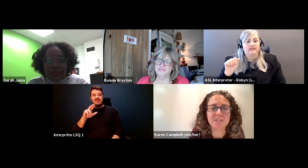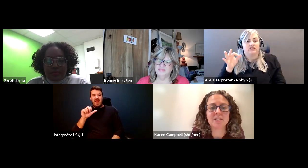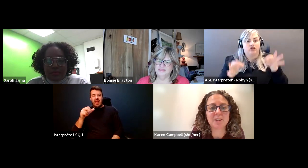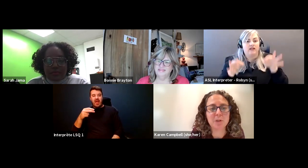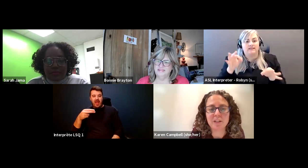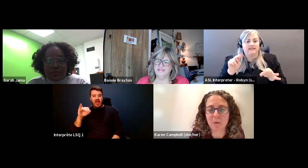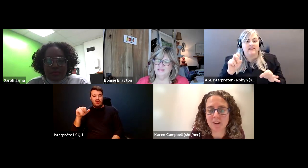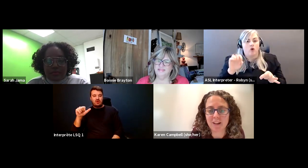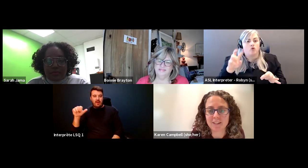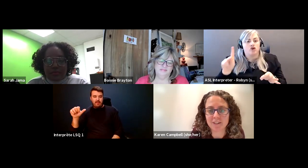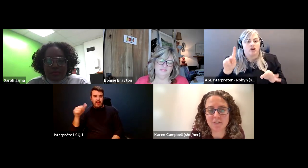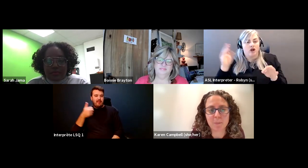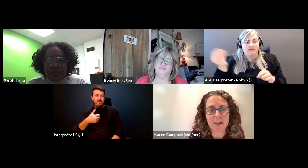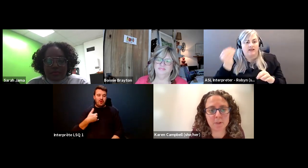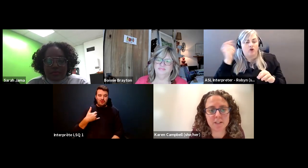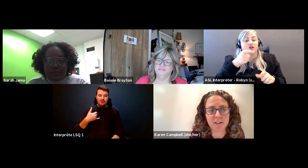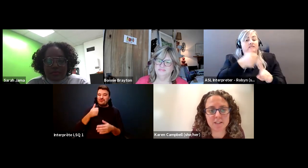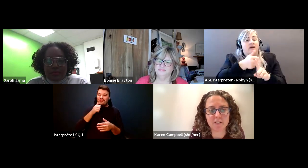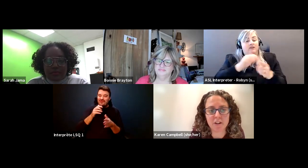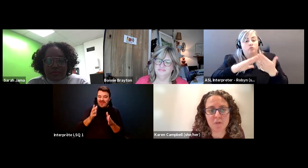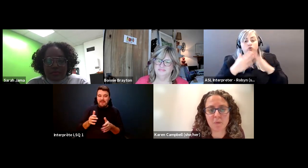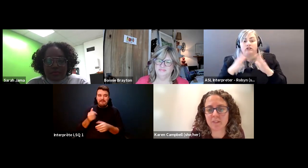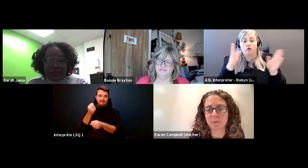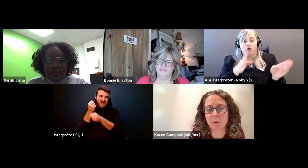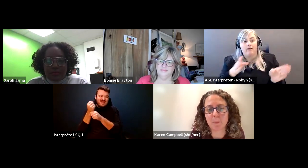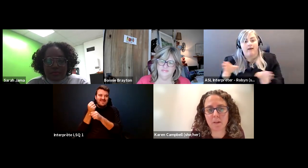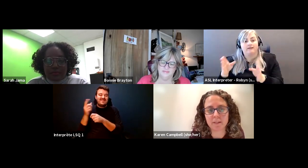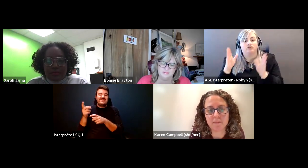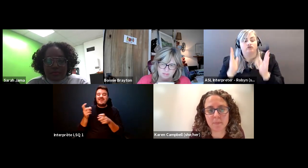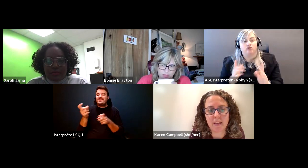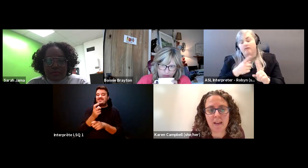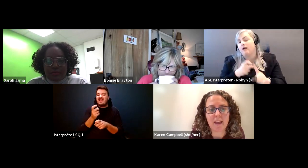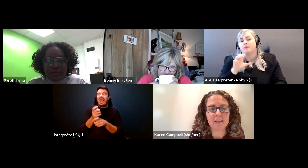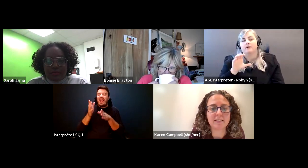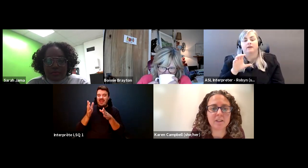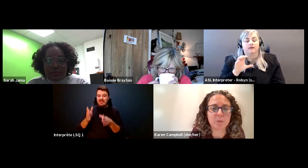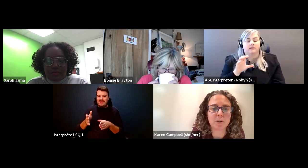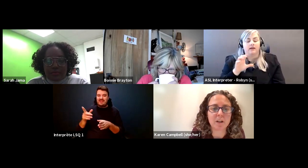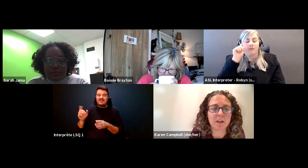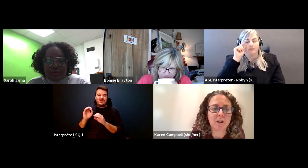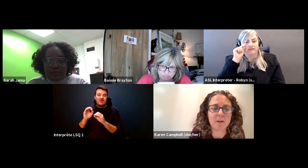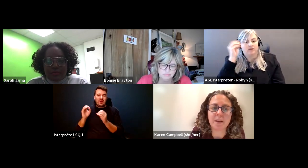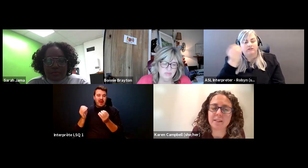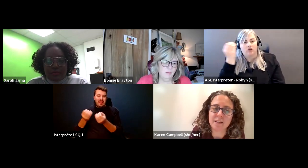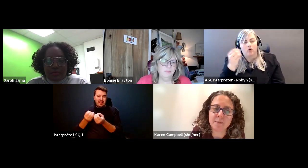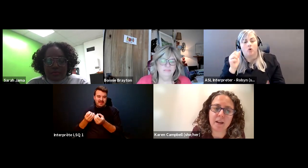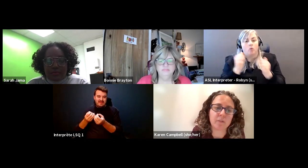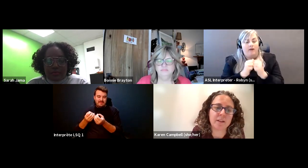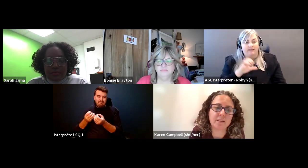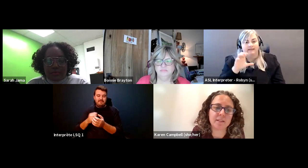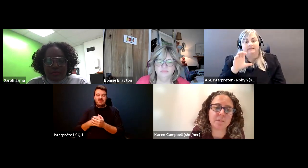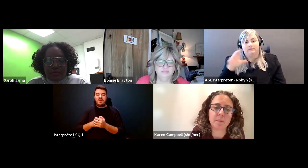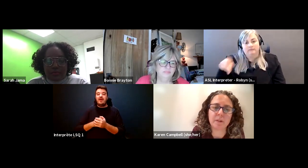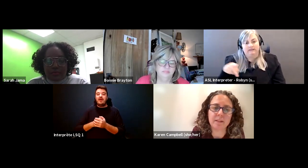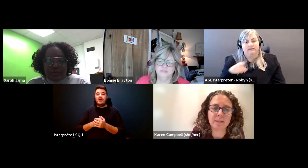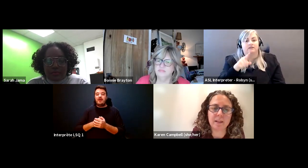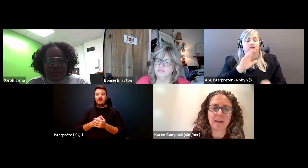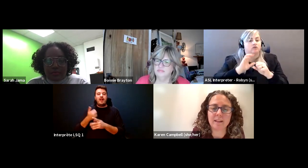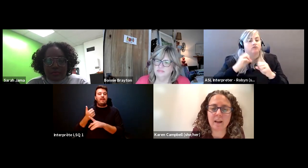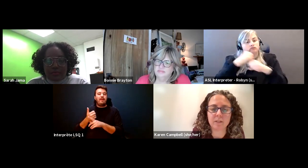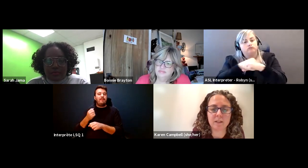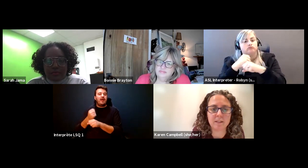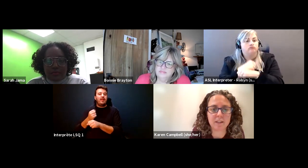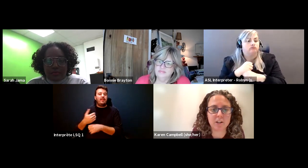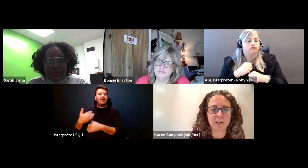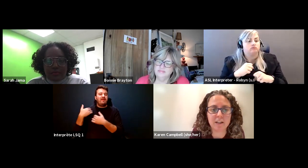Karen Campbell (she/her): she's a Community organizer from Hamilton Ontario with cerebral palsy and sarah's work combat anti black racism policing and housing insecurity.